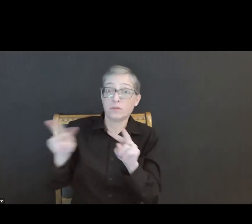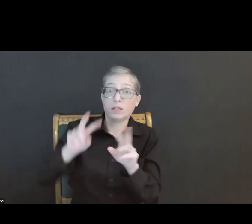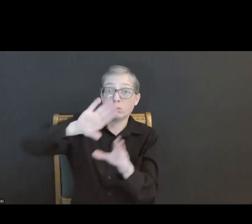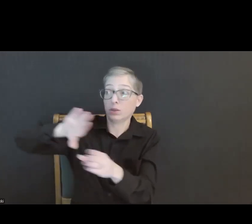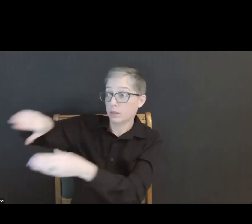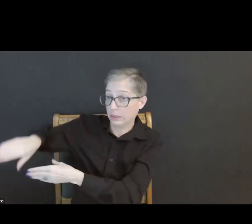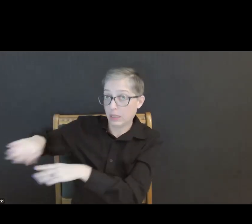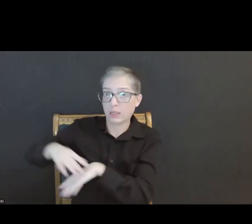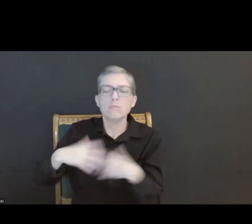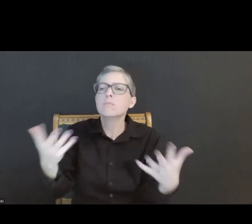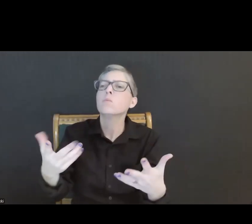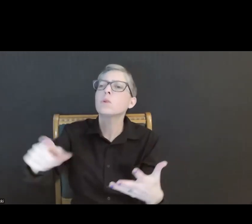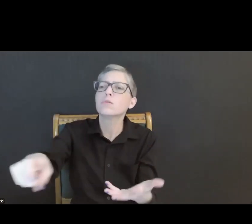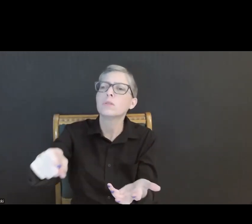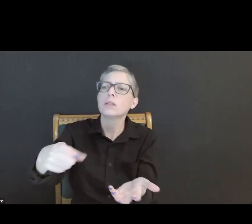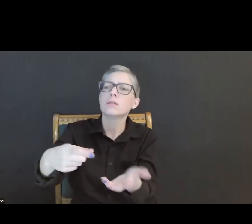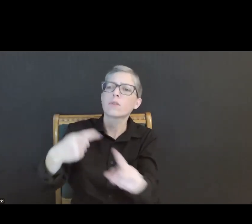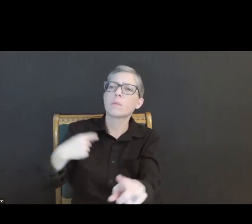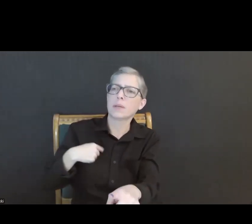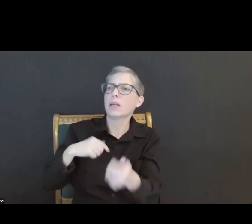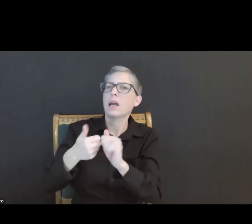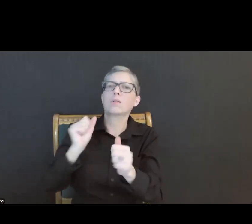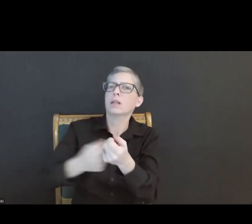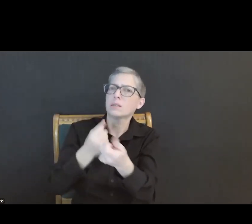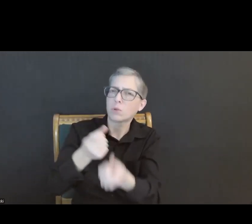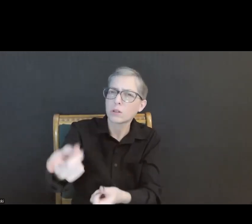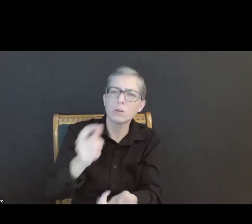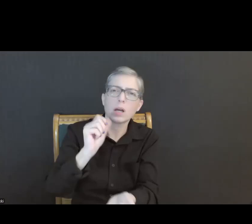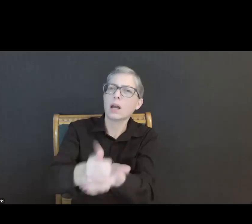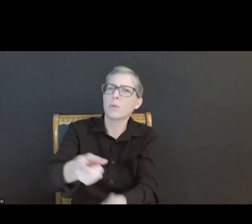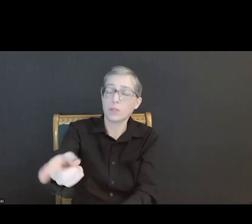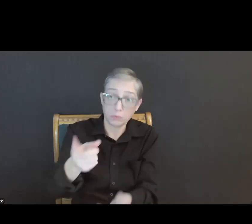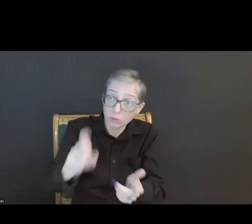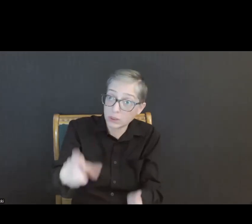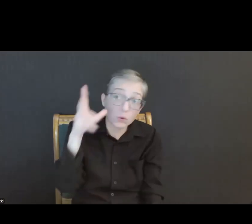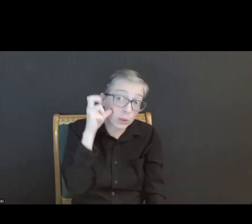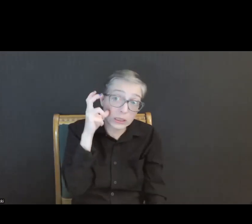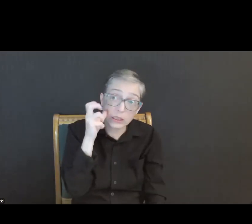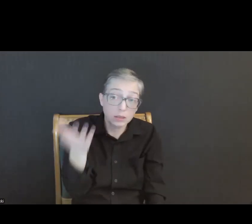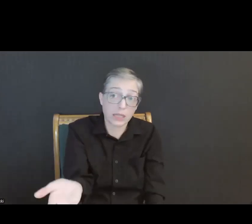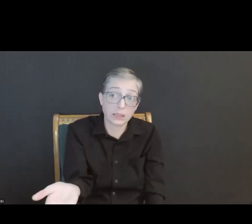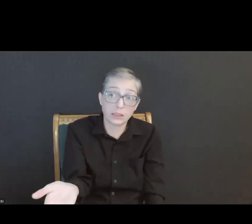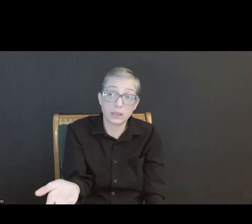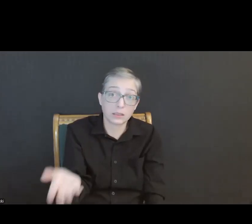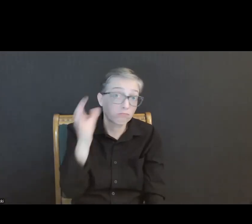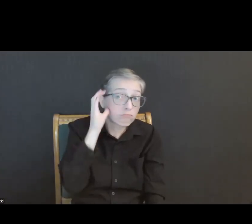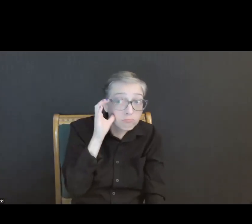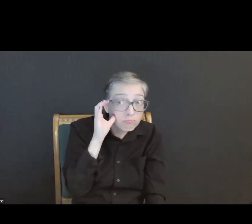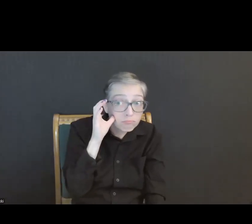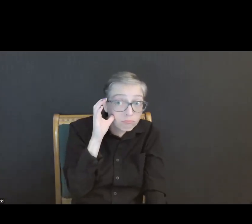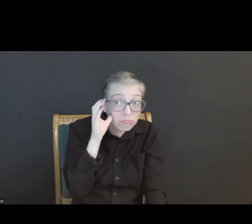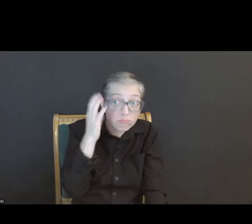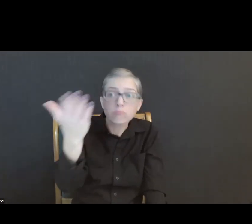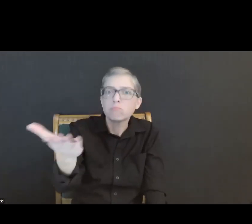know how can I support you or do I just need to be here to listen um and so really taking again